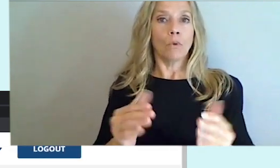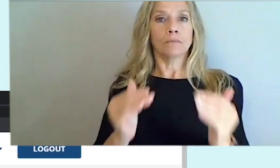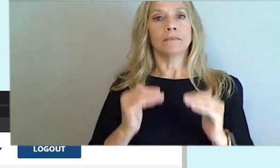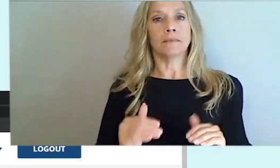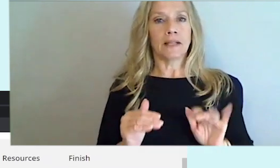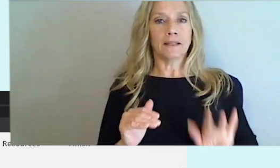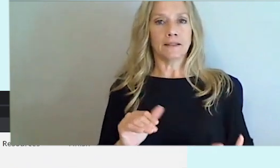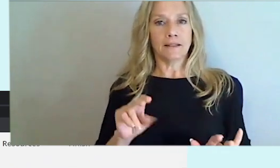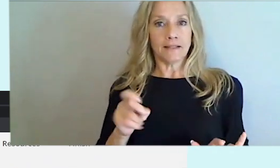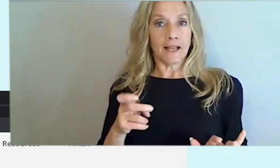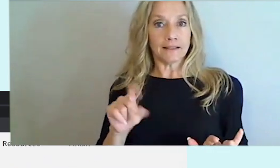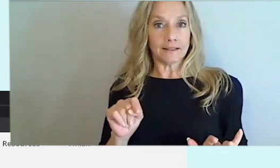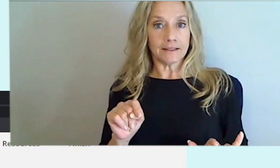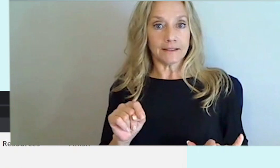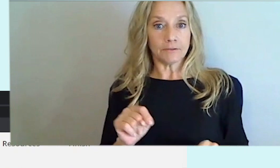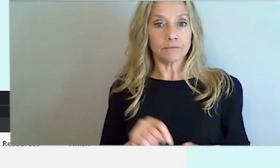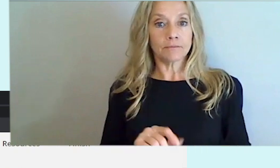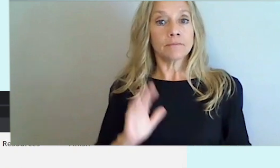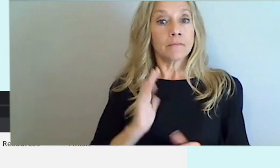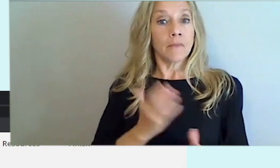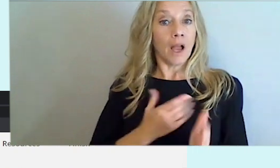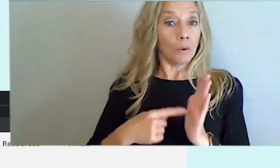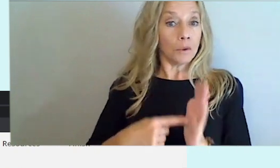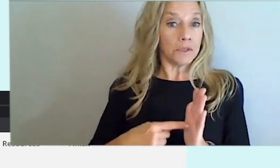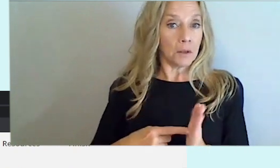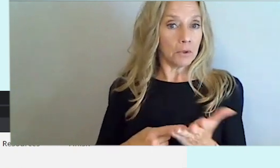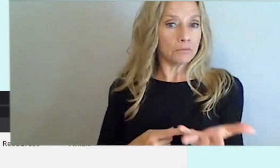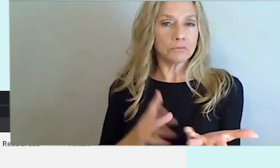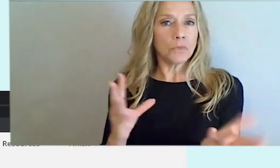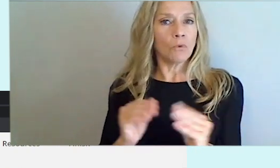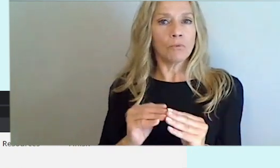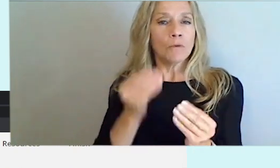For this example, there's not any information on file for any resources